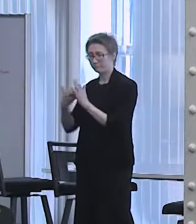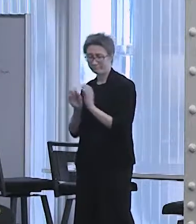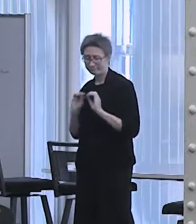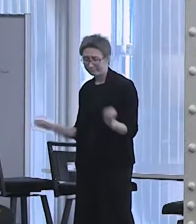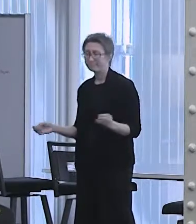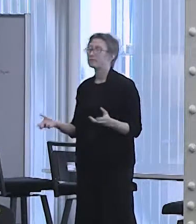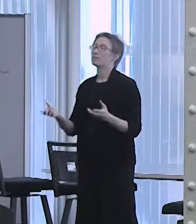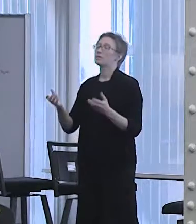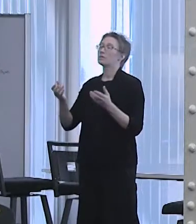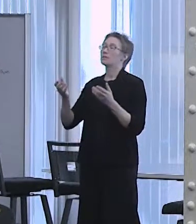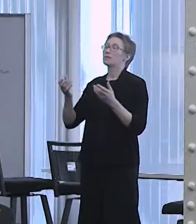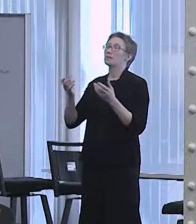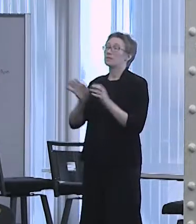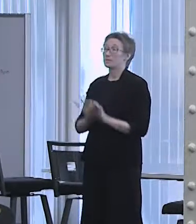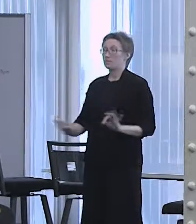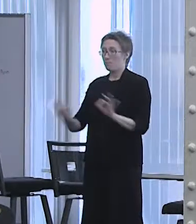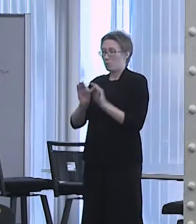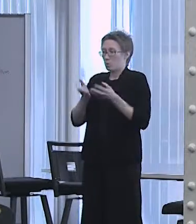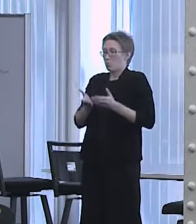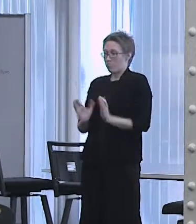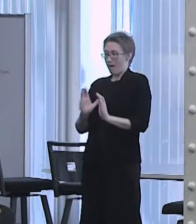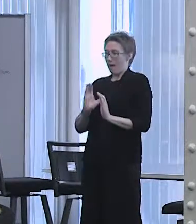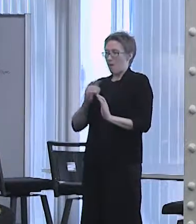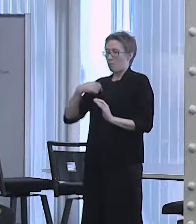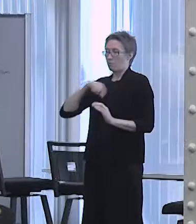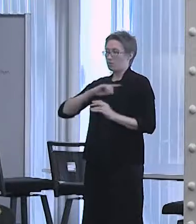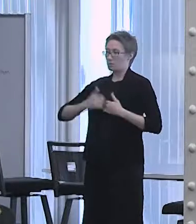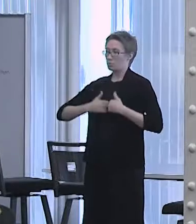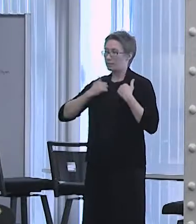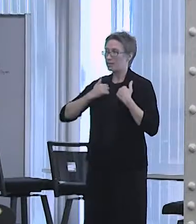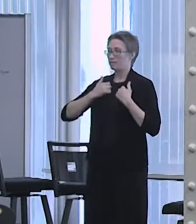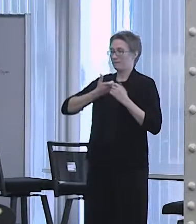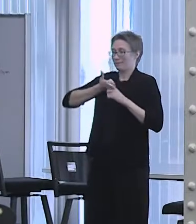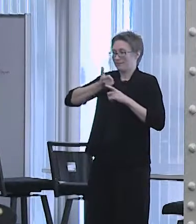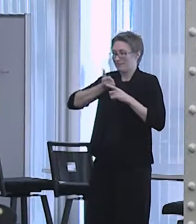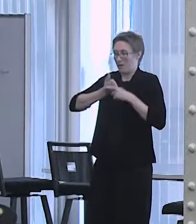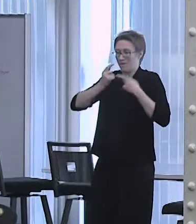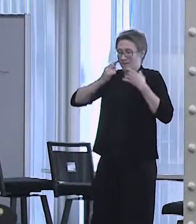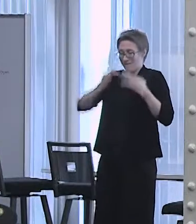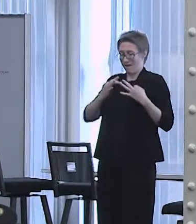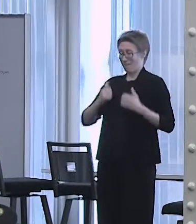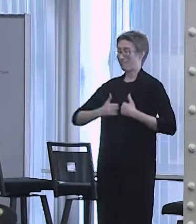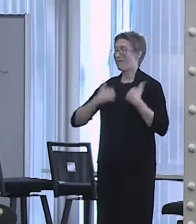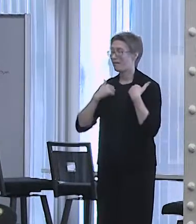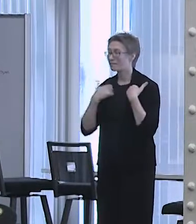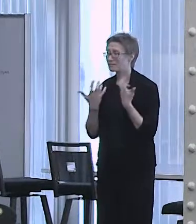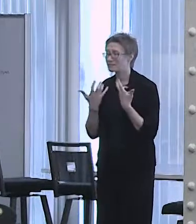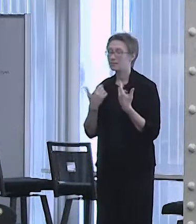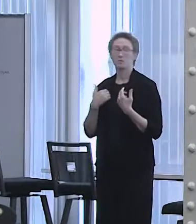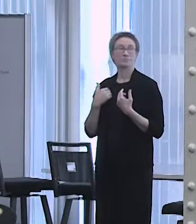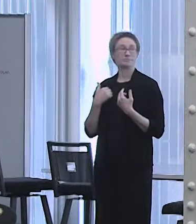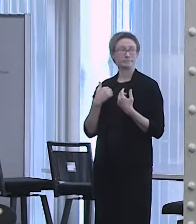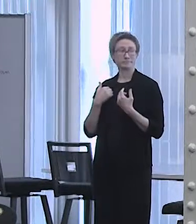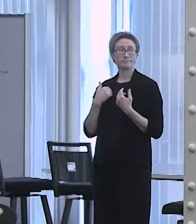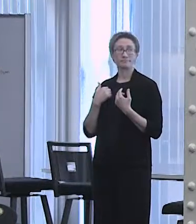and self defined lives. And of course healthy can mean different things to different people. I don't think there's one true way to be healthy,